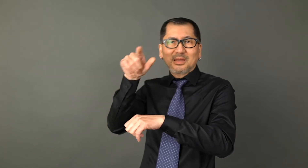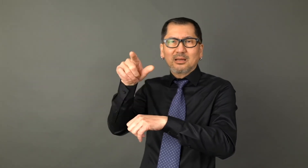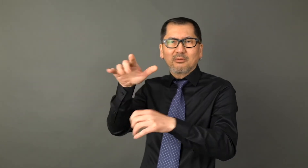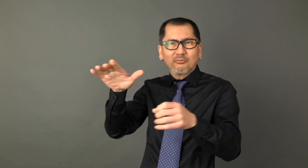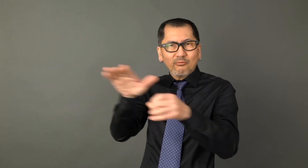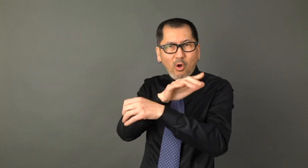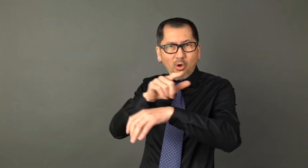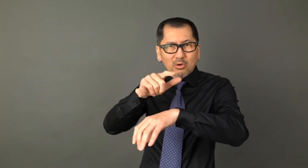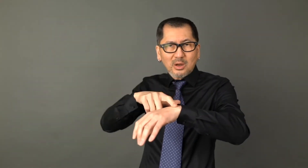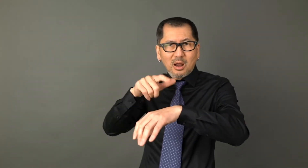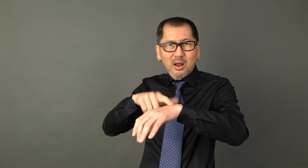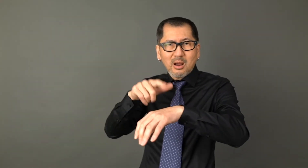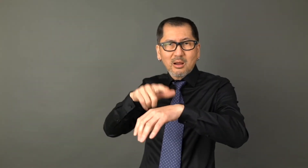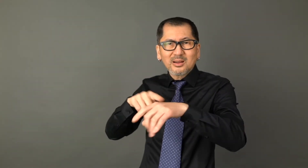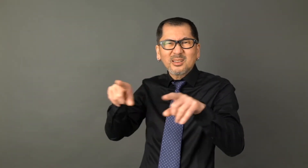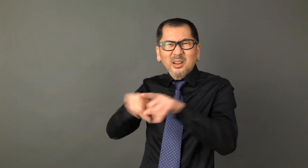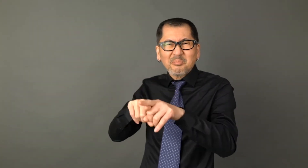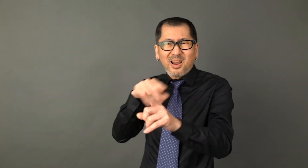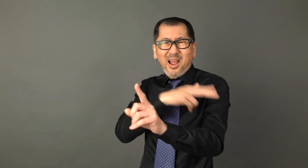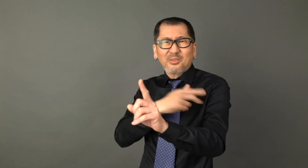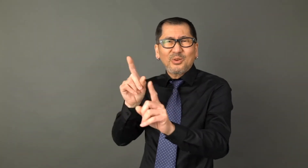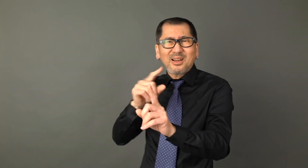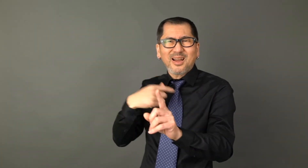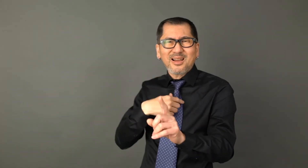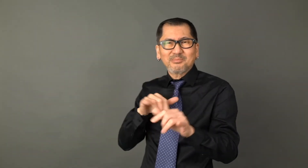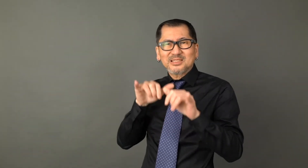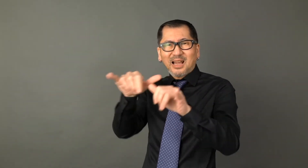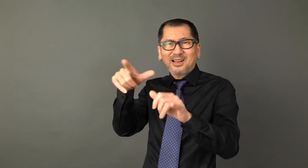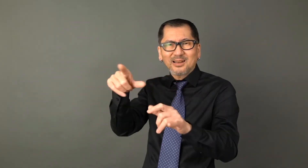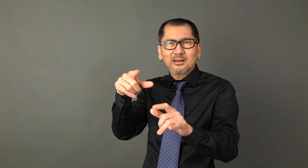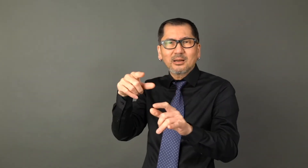for the same hospital where I was a patient.